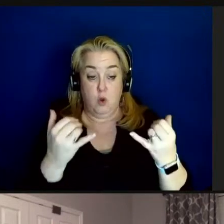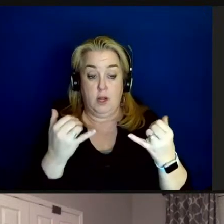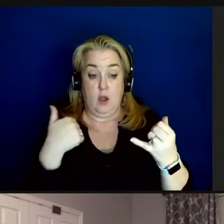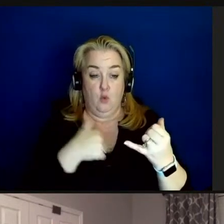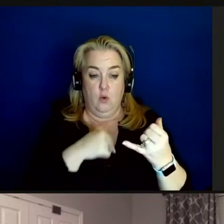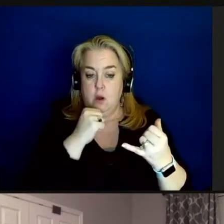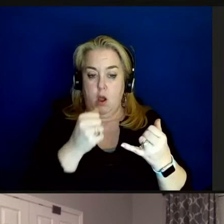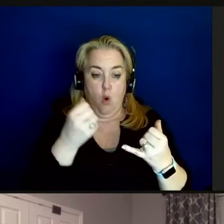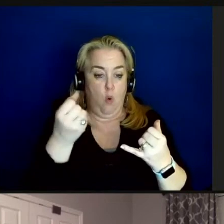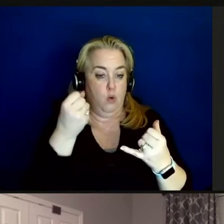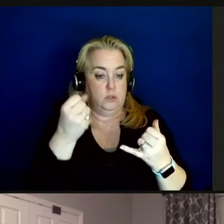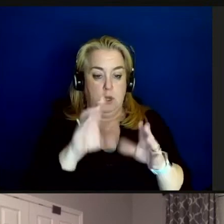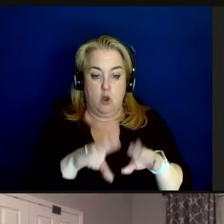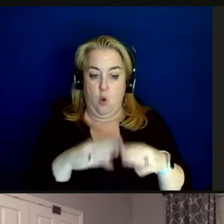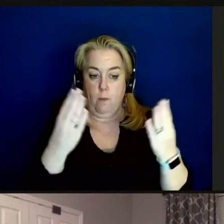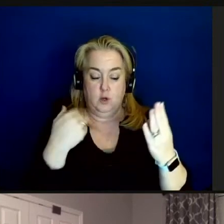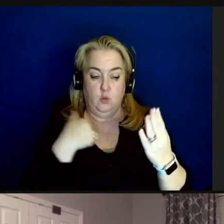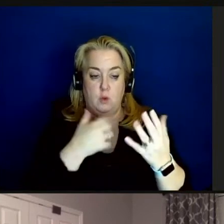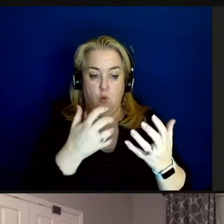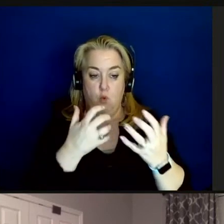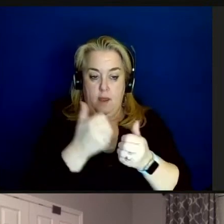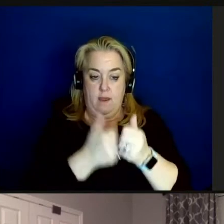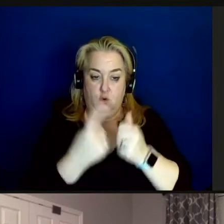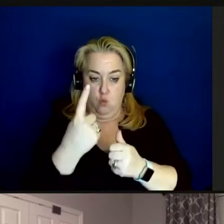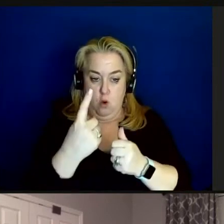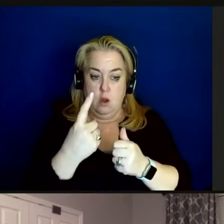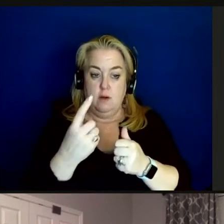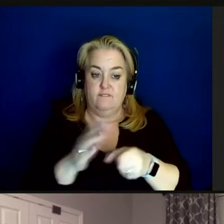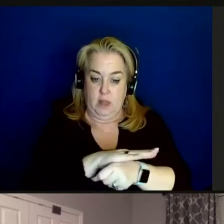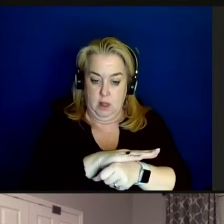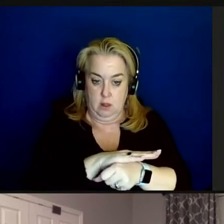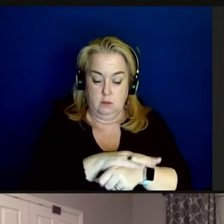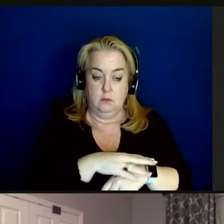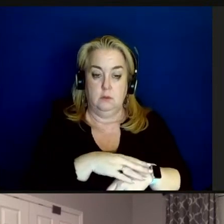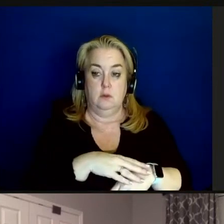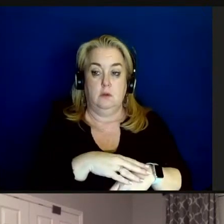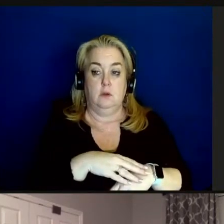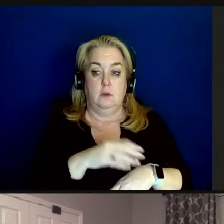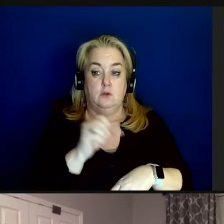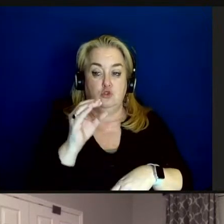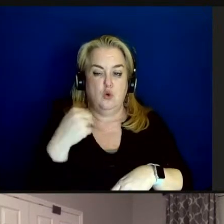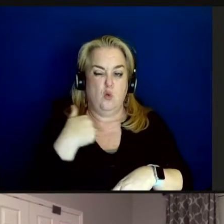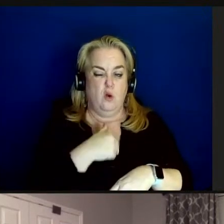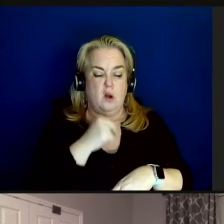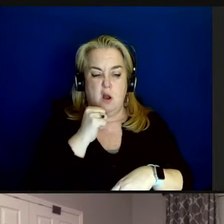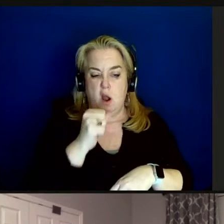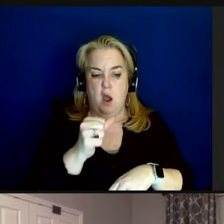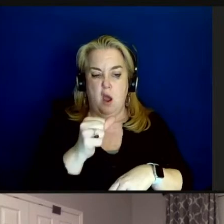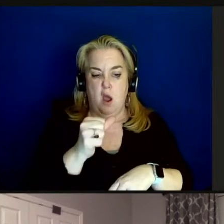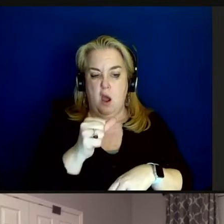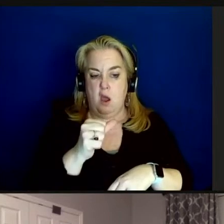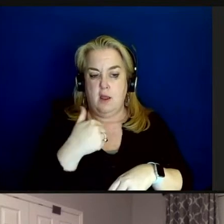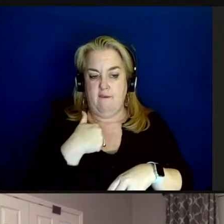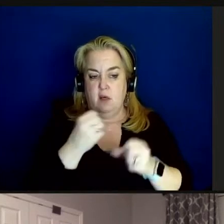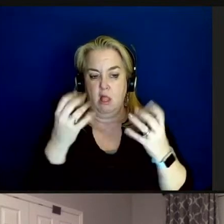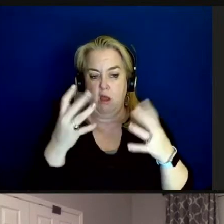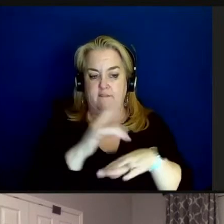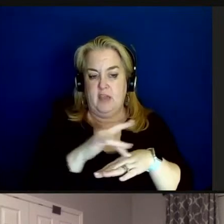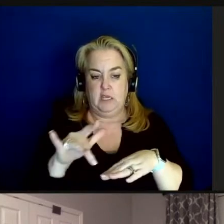YEAR AND IT DIDN'T GO AWAY. WE FIGURED IT OUT. SO WE FILLED A LOT OF THOSE POSITIONS.